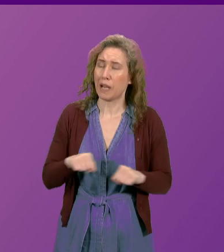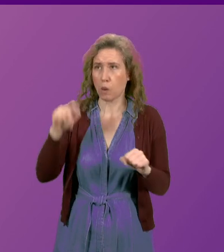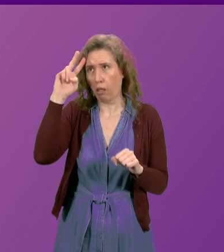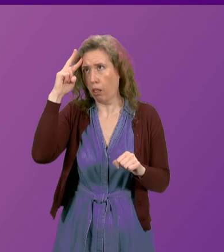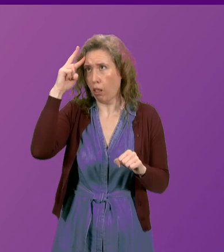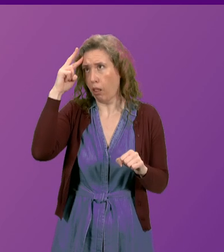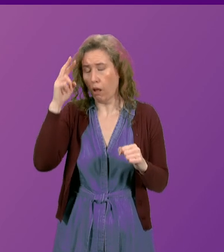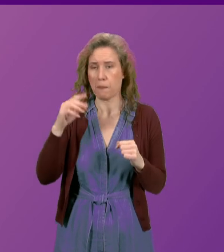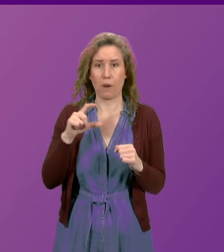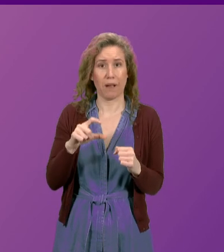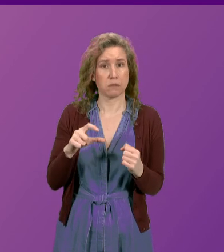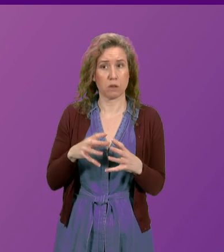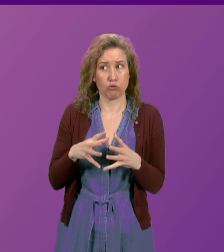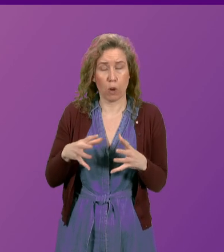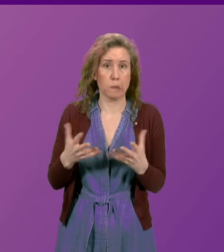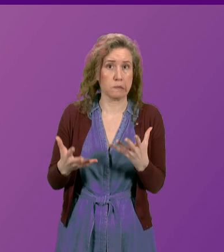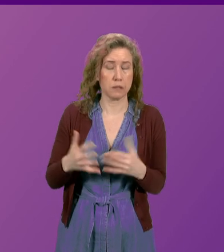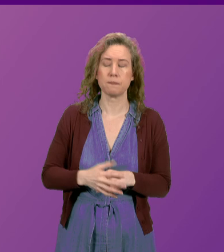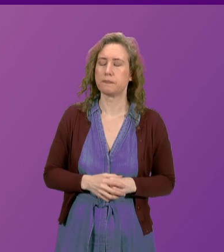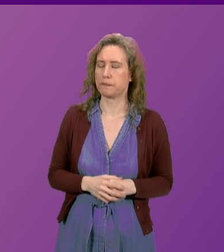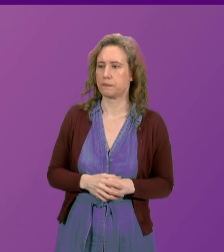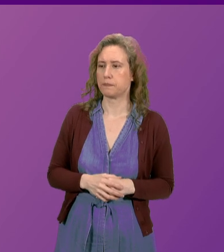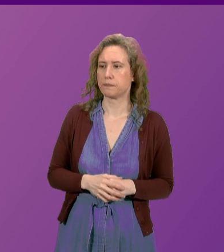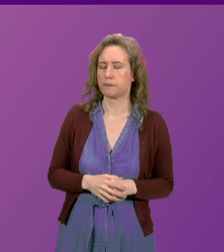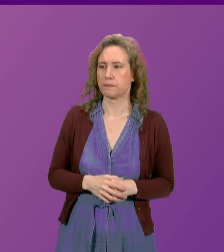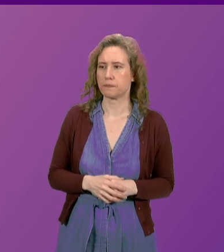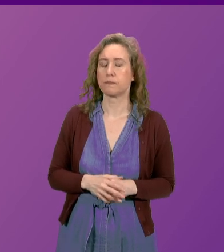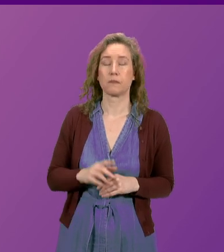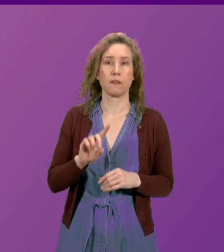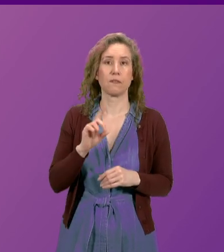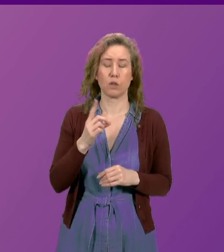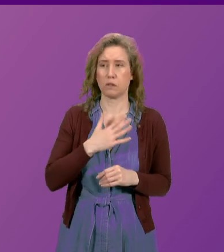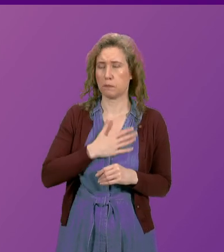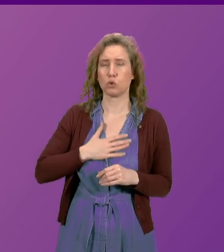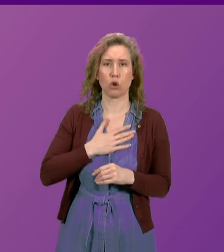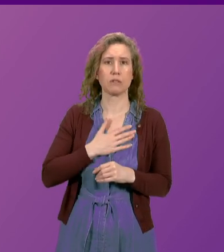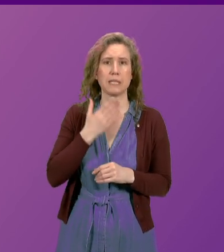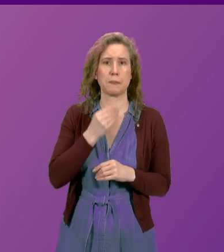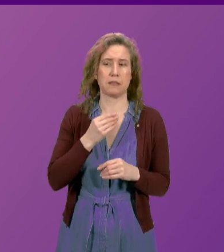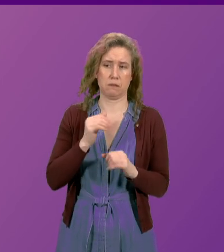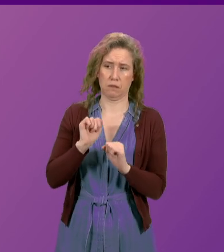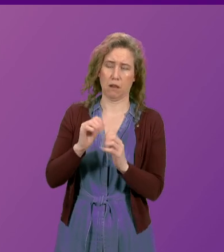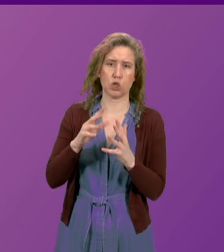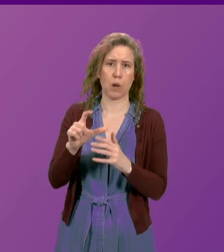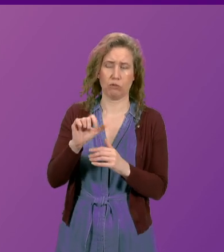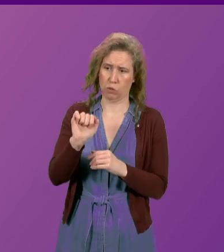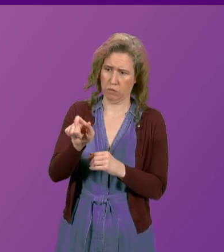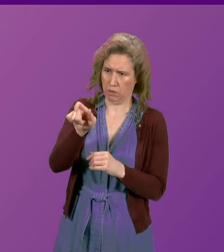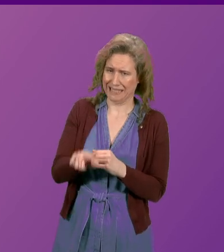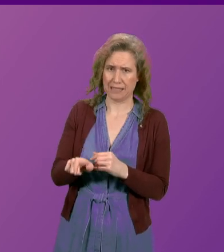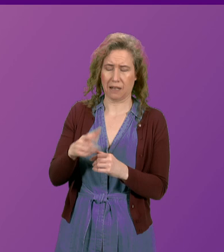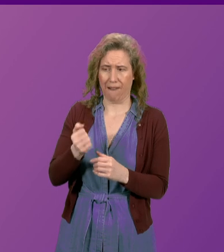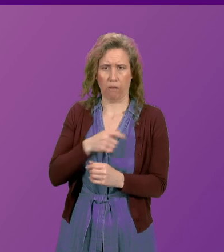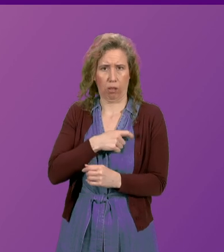First, I am sorry that Mr Choudhury’s constituent is facing the anxiety that